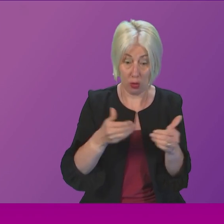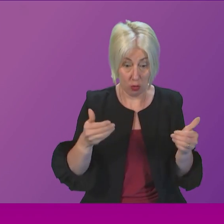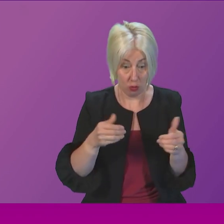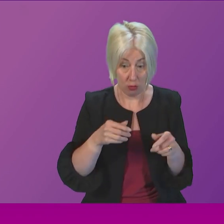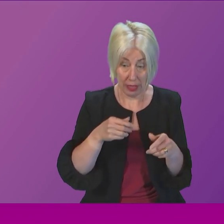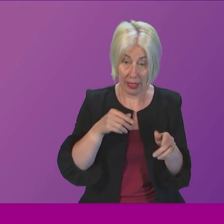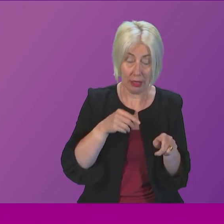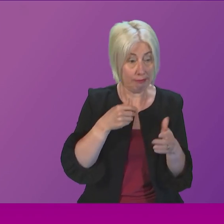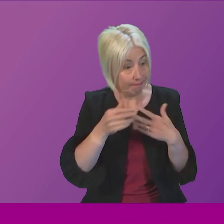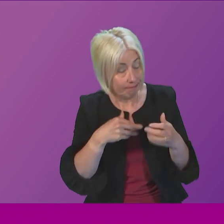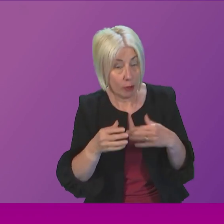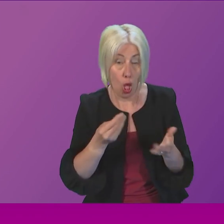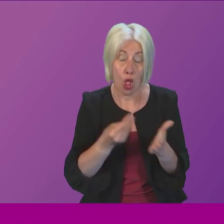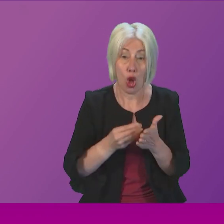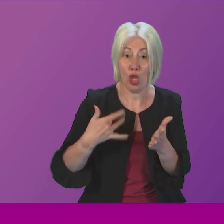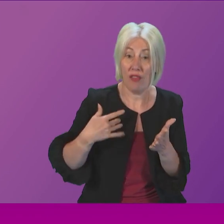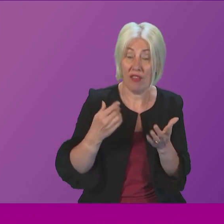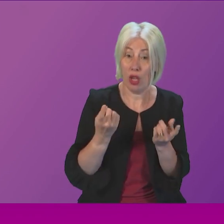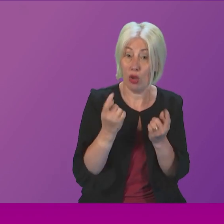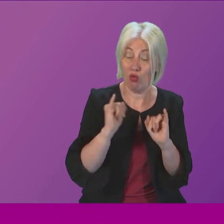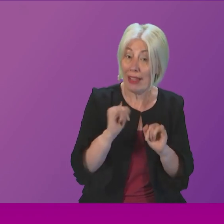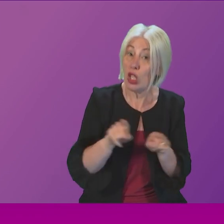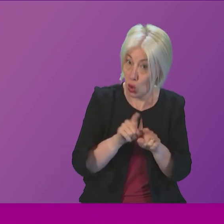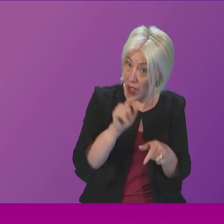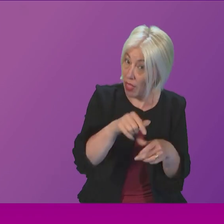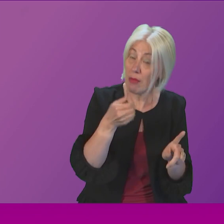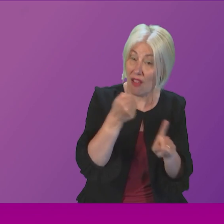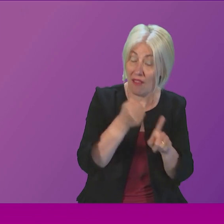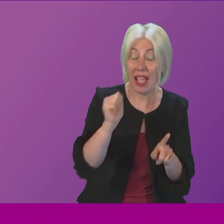cost of living crisis, are no exception. I share Christine Grahame’s concerns.